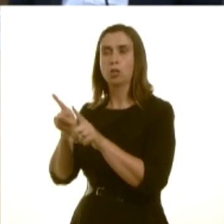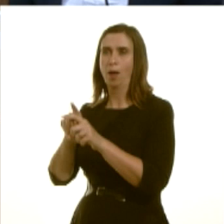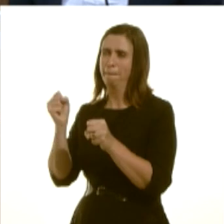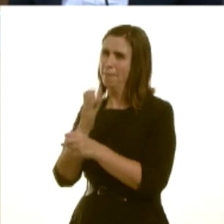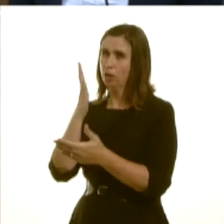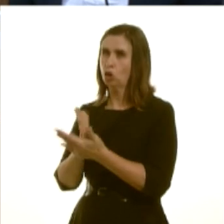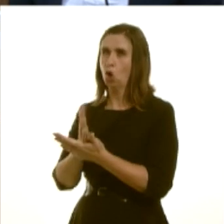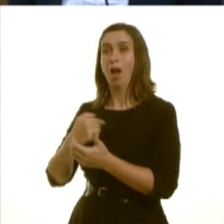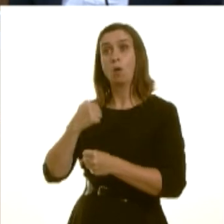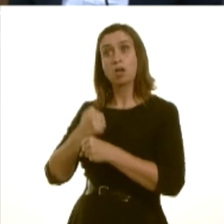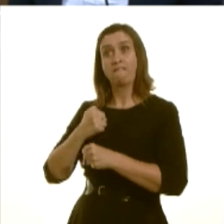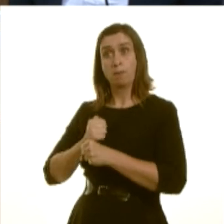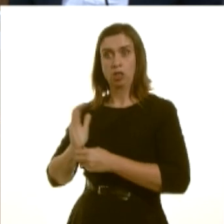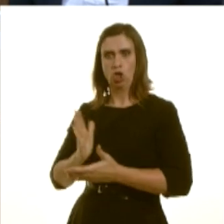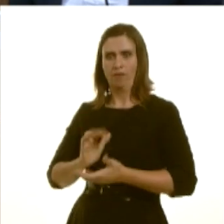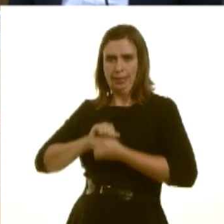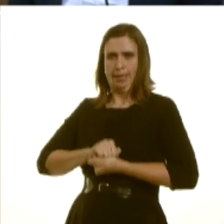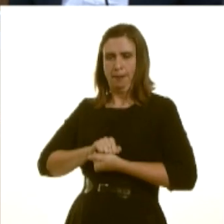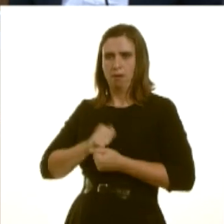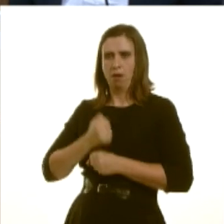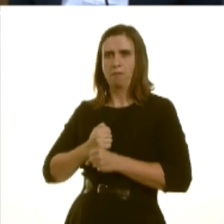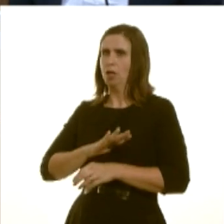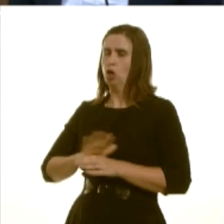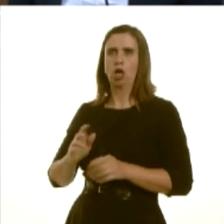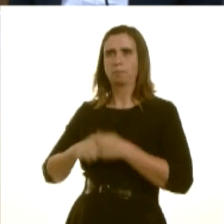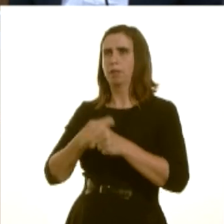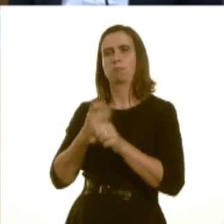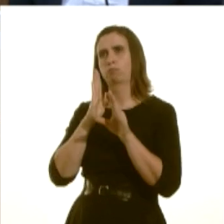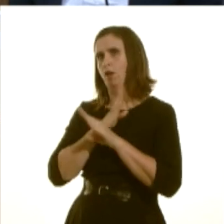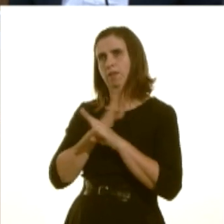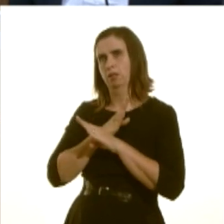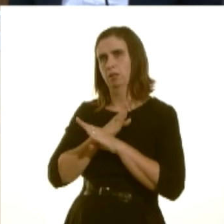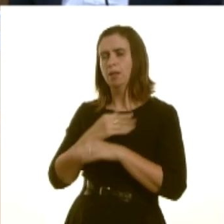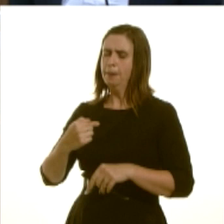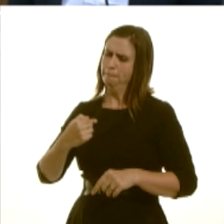public. Neither I nor this Government under any circumstances would look to support any